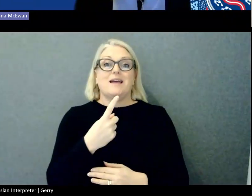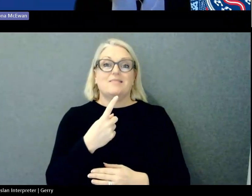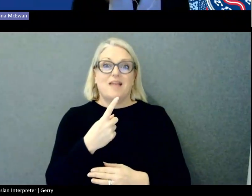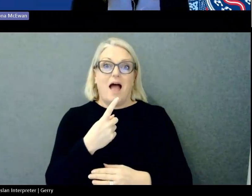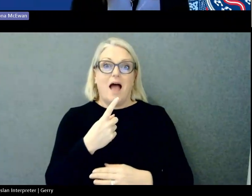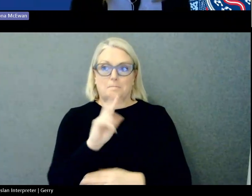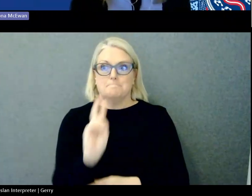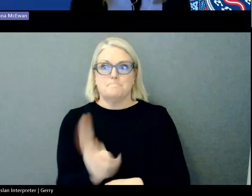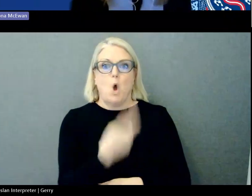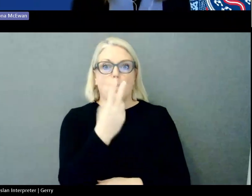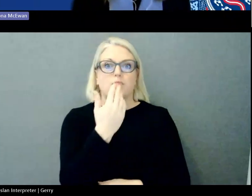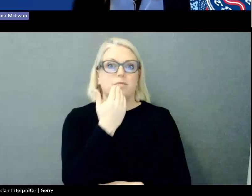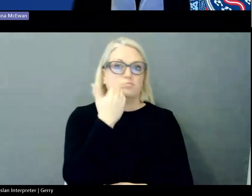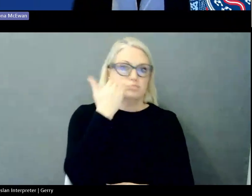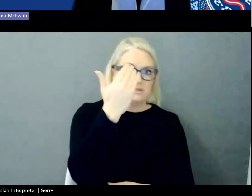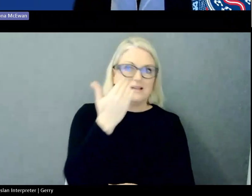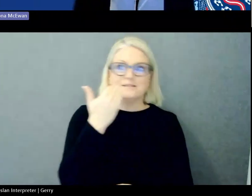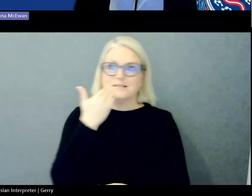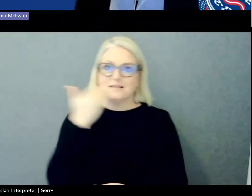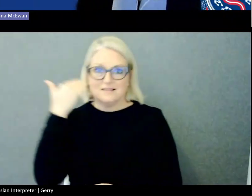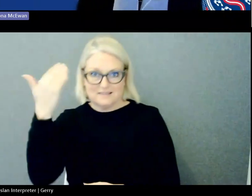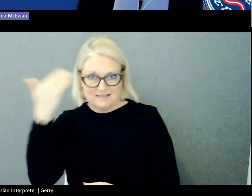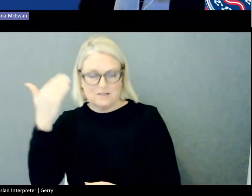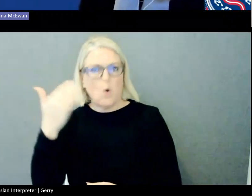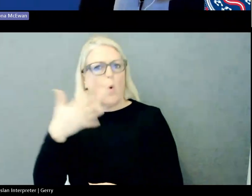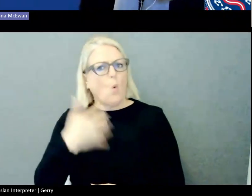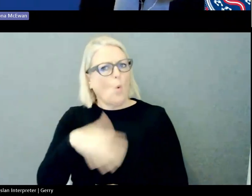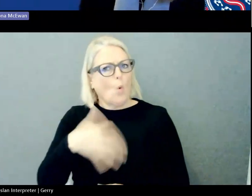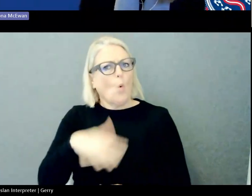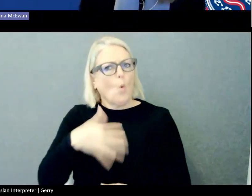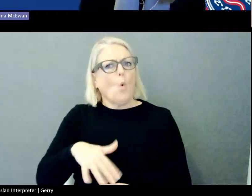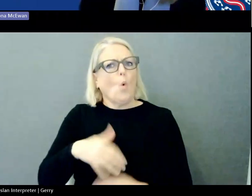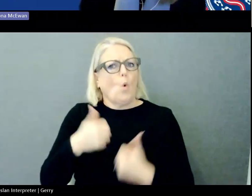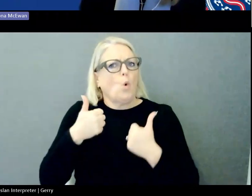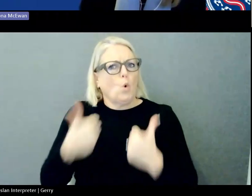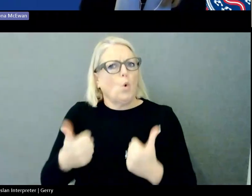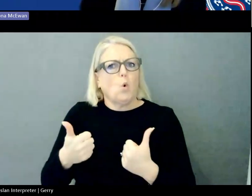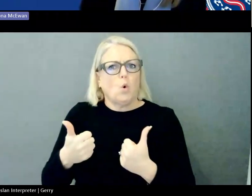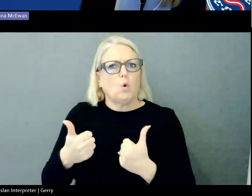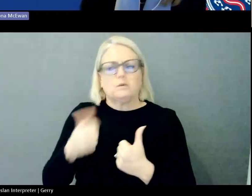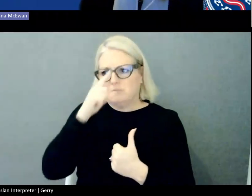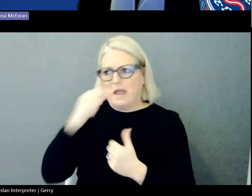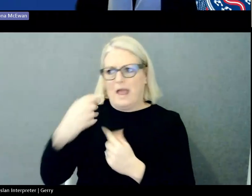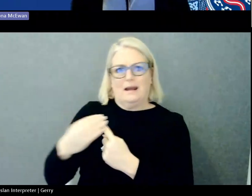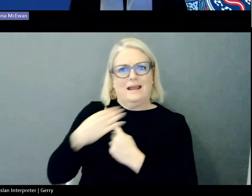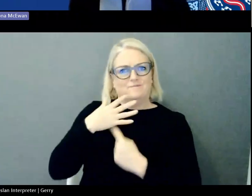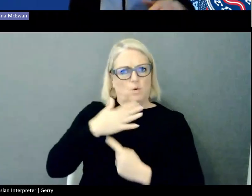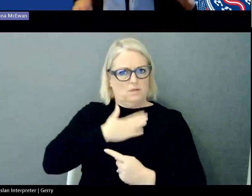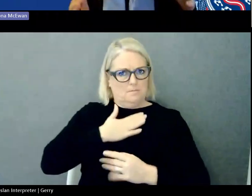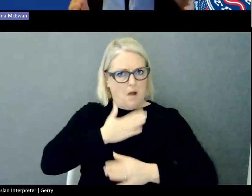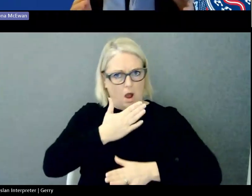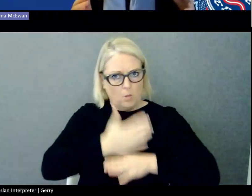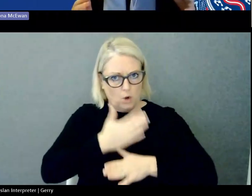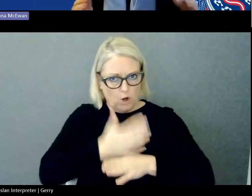has a lot of application and resonance for us. And for me, the bits that really stood out were around that evidence-based